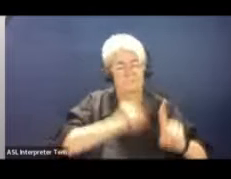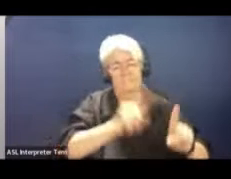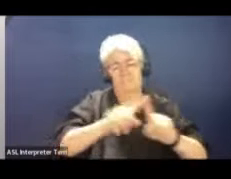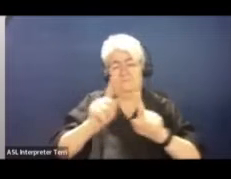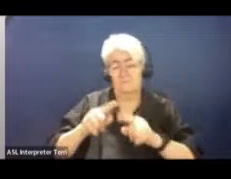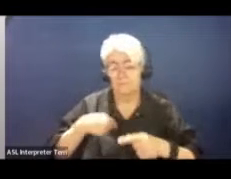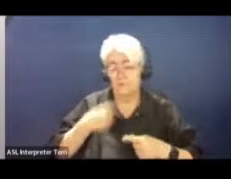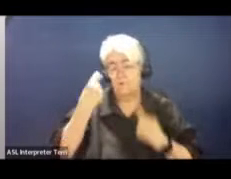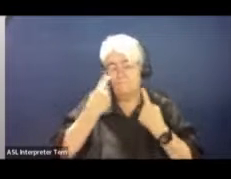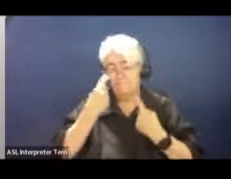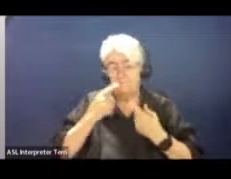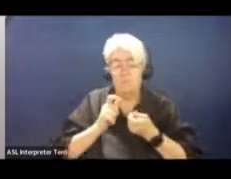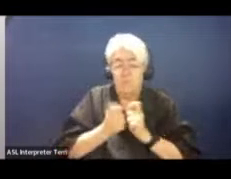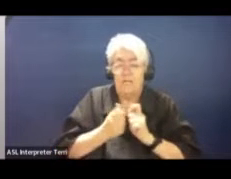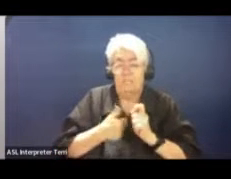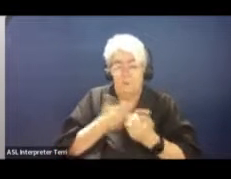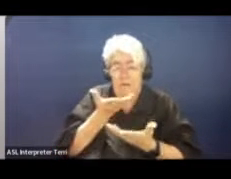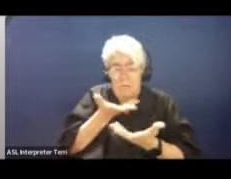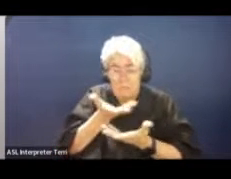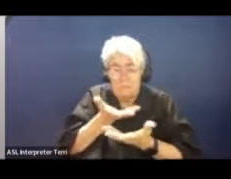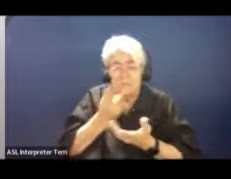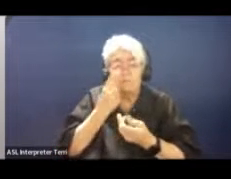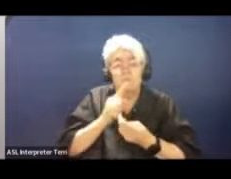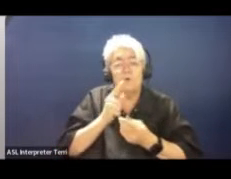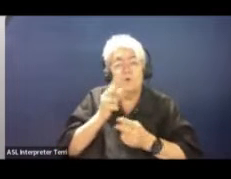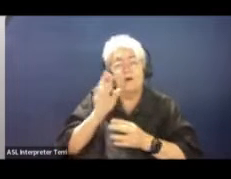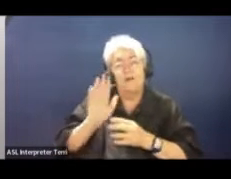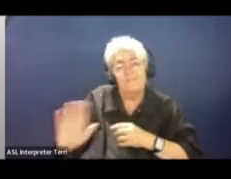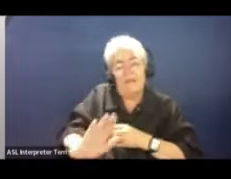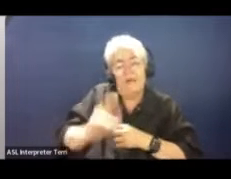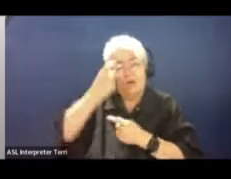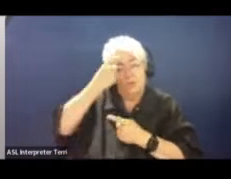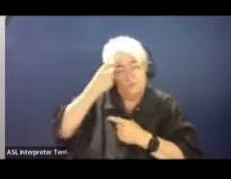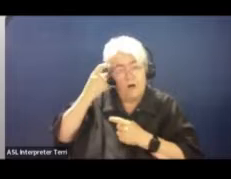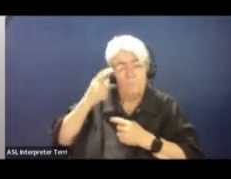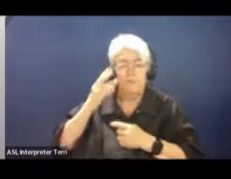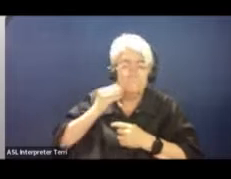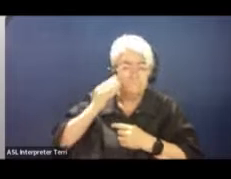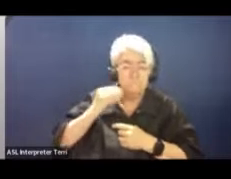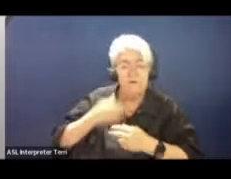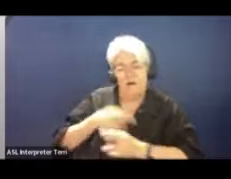trauma informed. Within this, you'll hear about the day to day process, which prompts a lot of